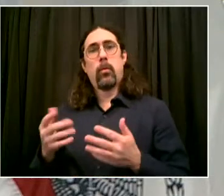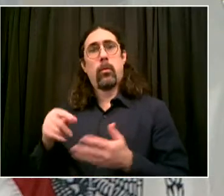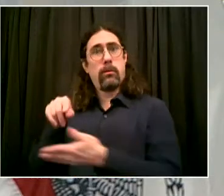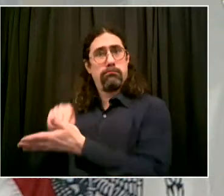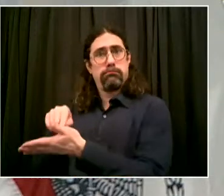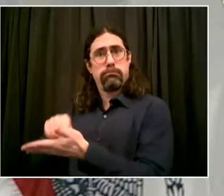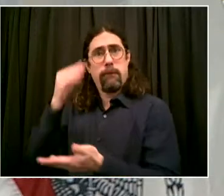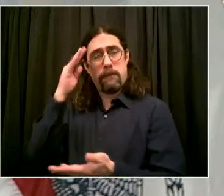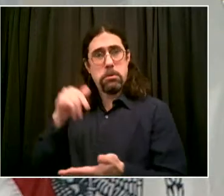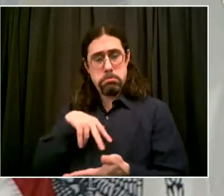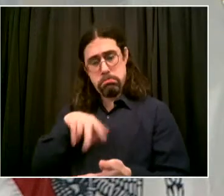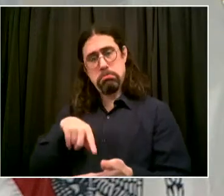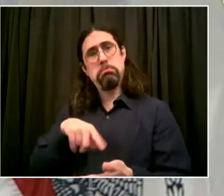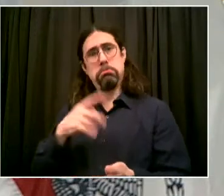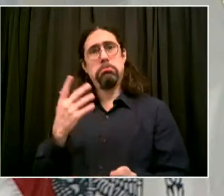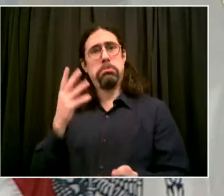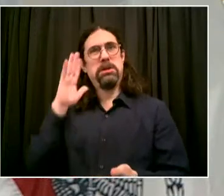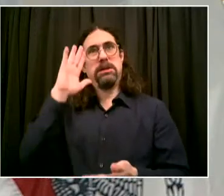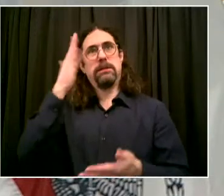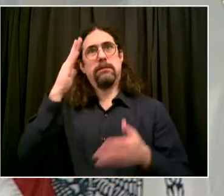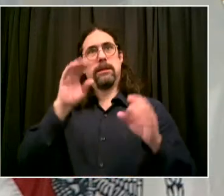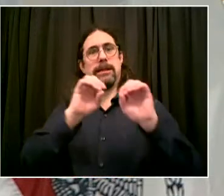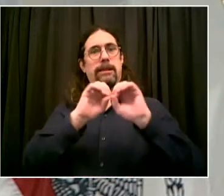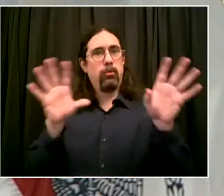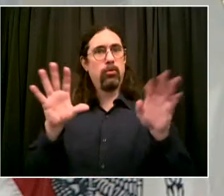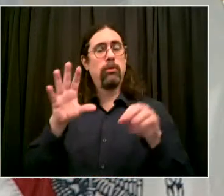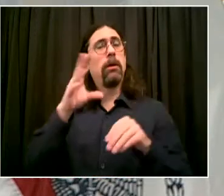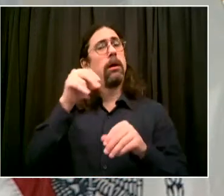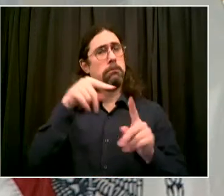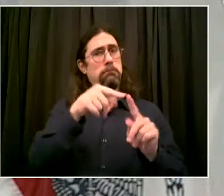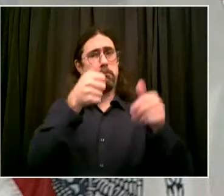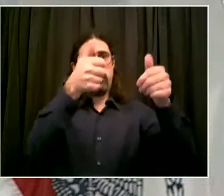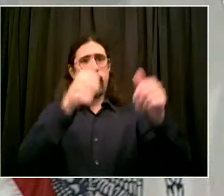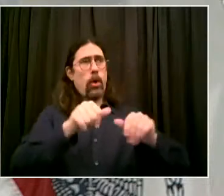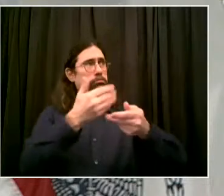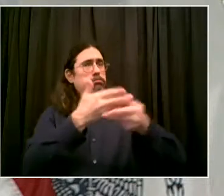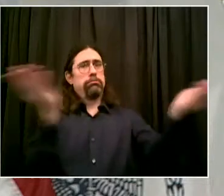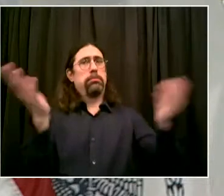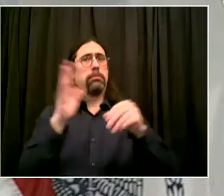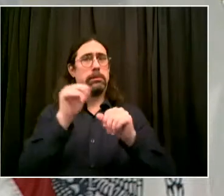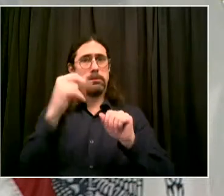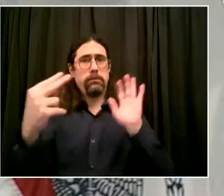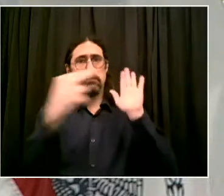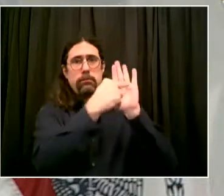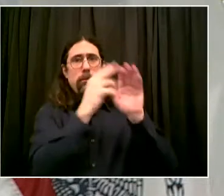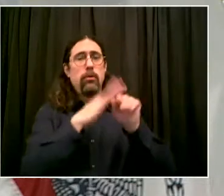THIS IS VERY HHELPFUL. I WILL LET THE DOCTOR SPEAK ABOUT THE LATEST